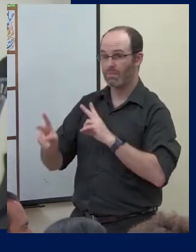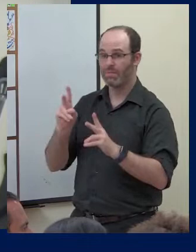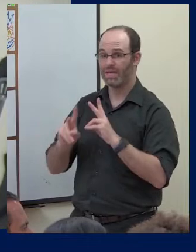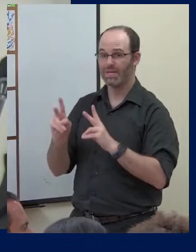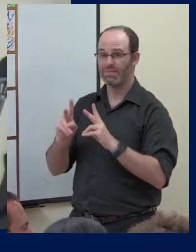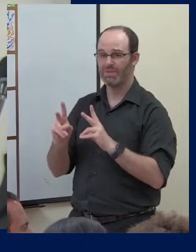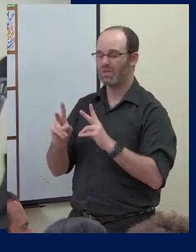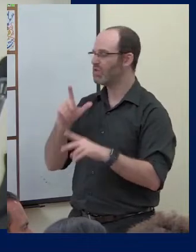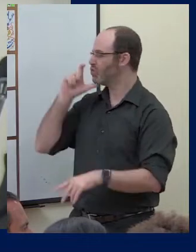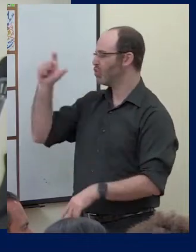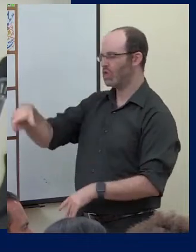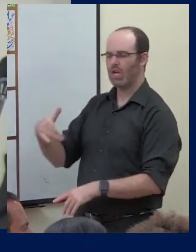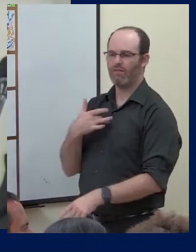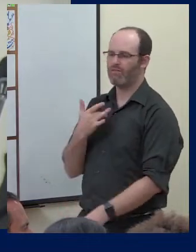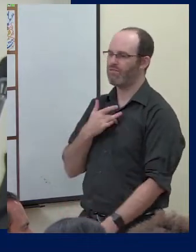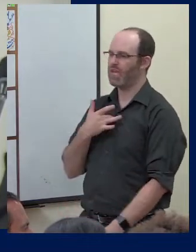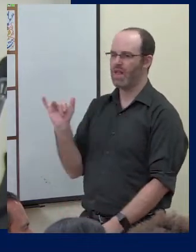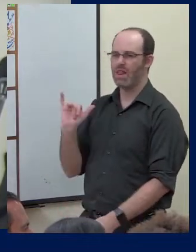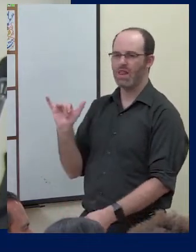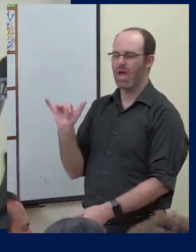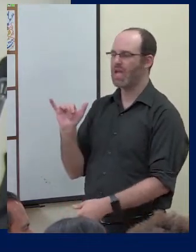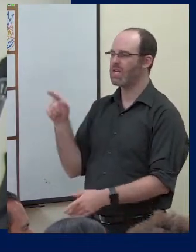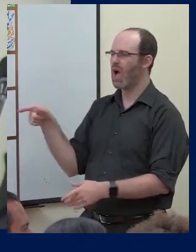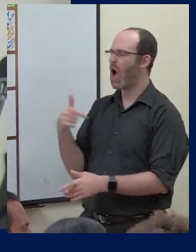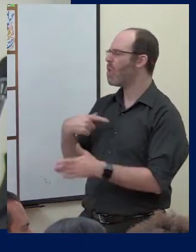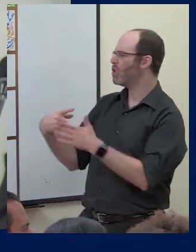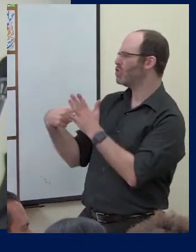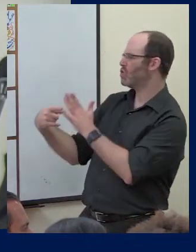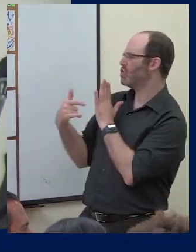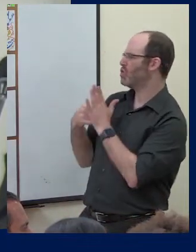should feel like they can't show us all their talents and gifts.